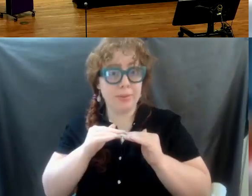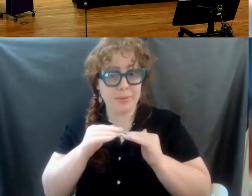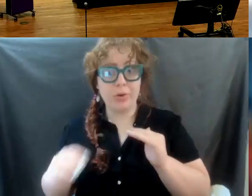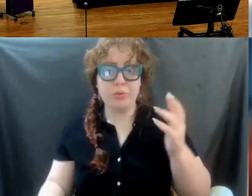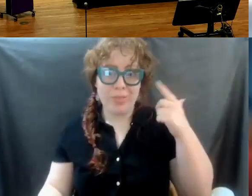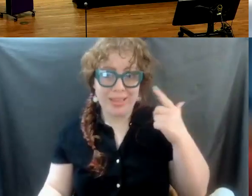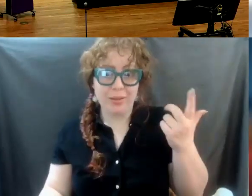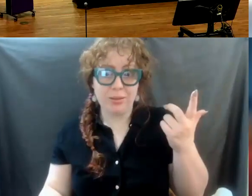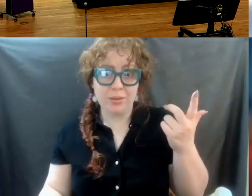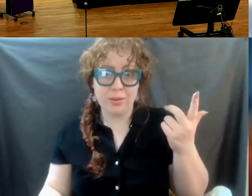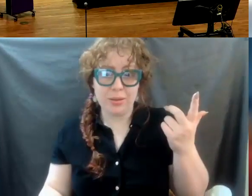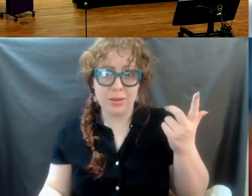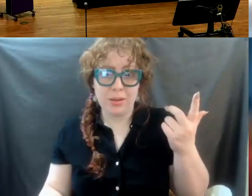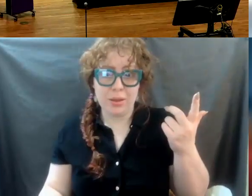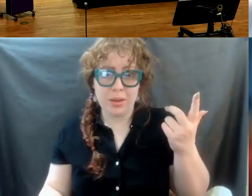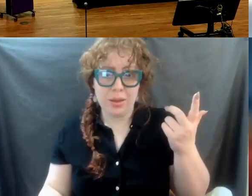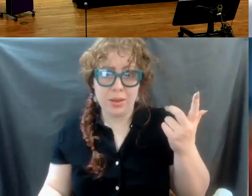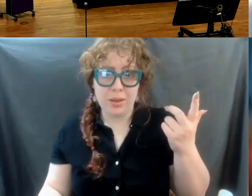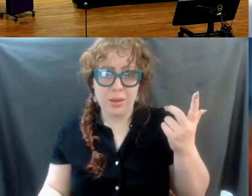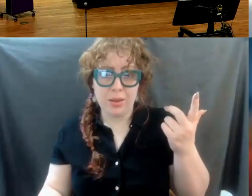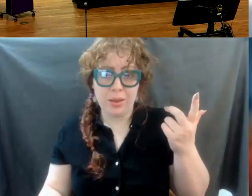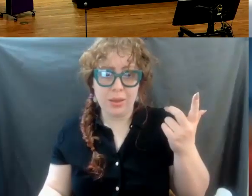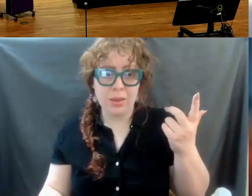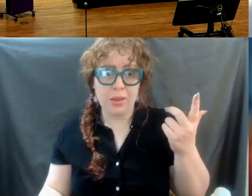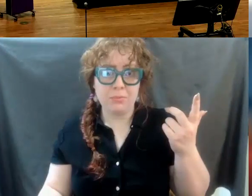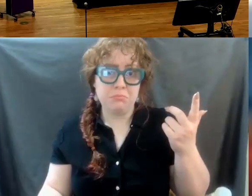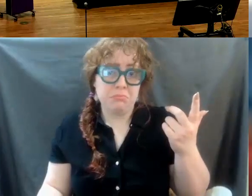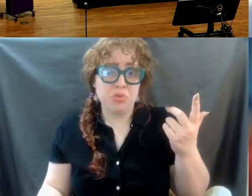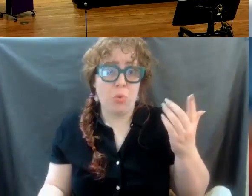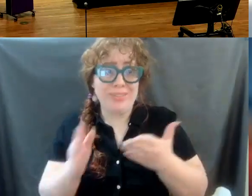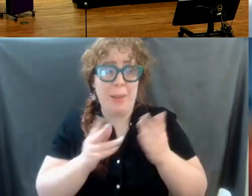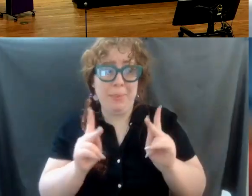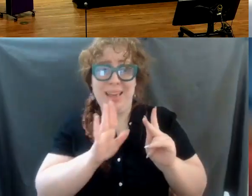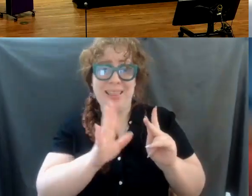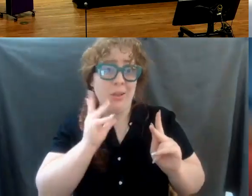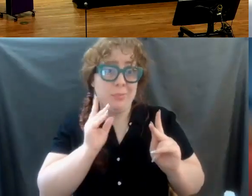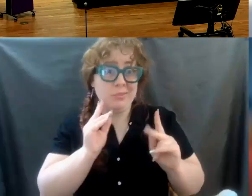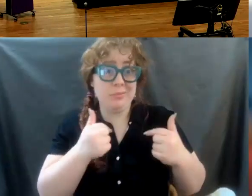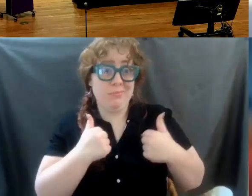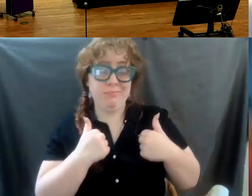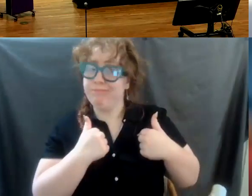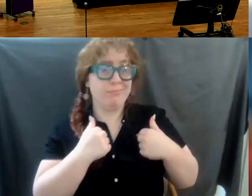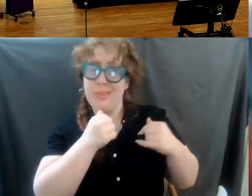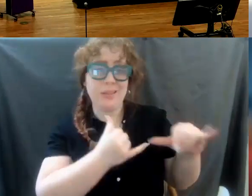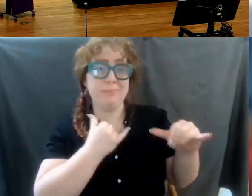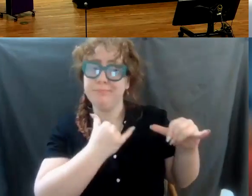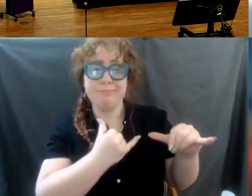who have a different experience than me, that in conversation I always learn more